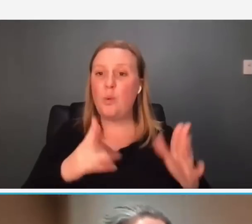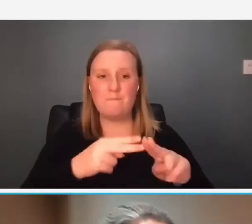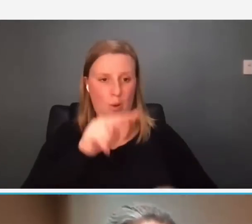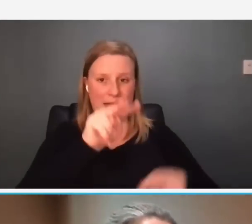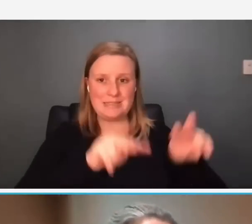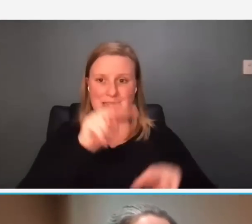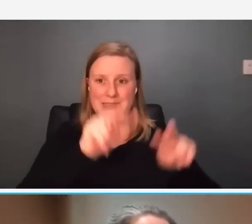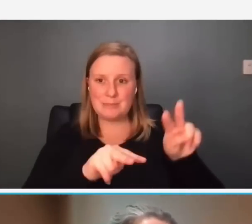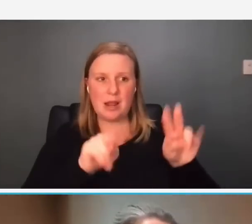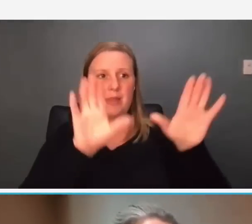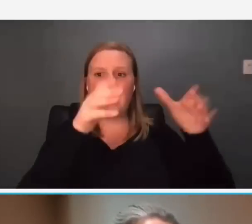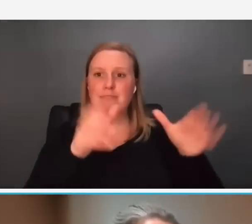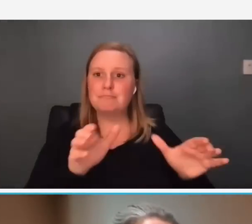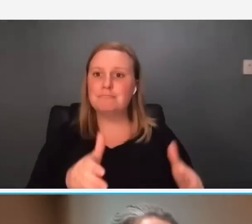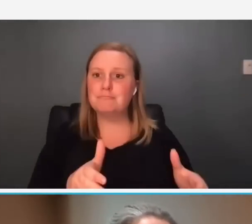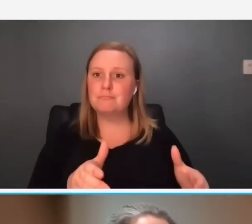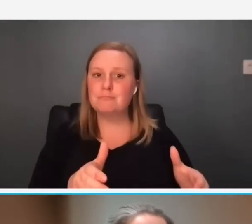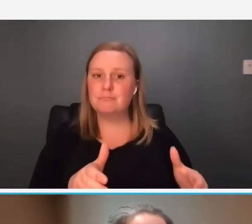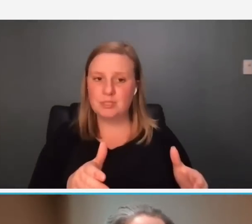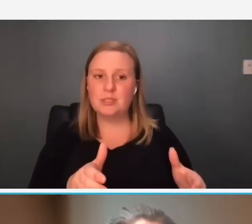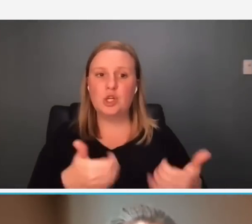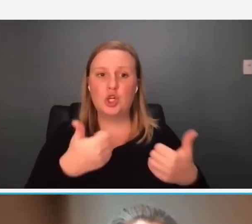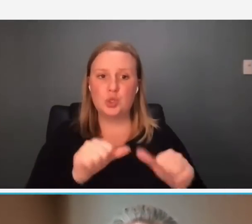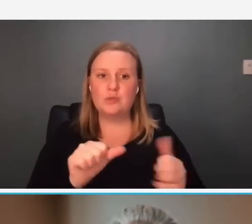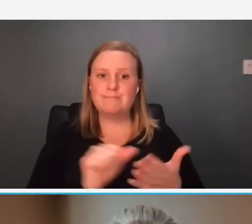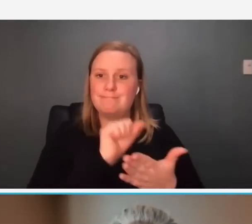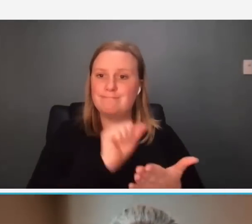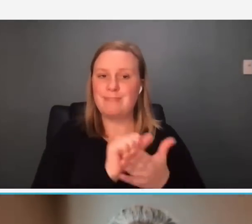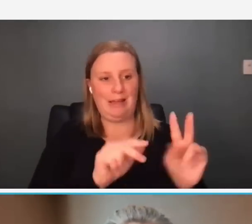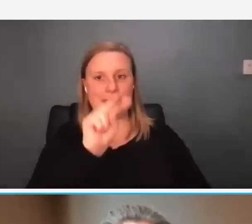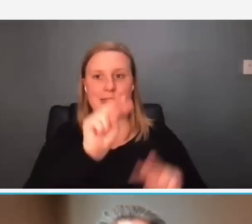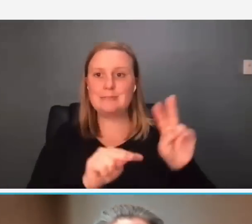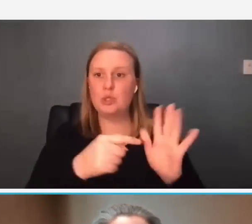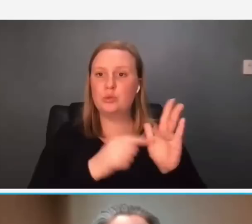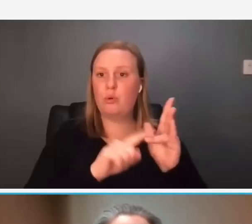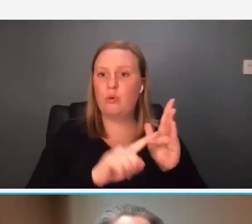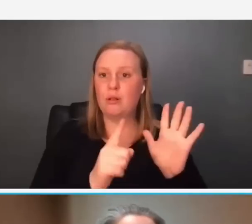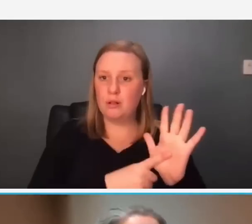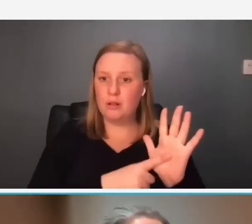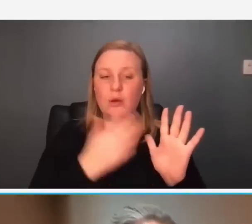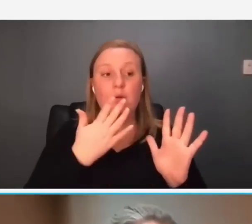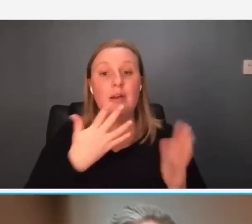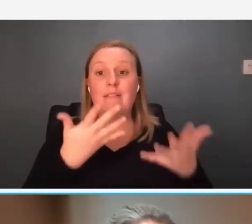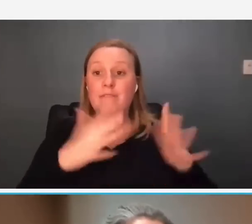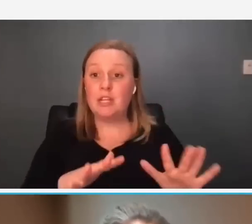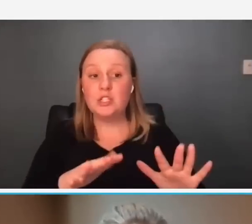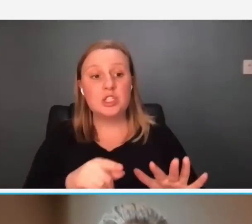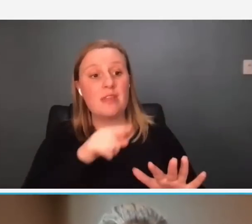would use validated assessment instruments. At the conclusion of the assessment older Australians would agree on a support plan with their